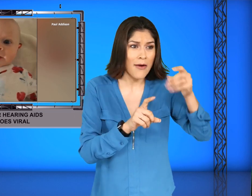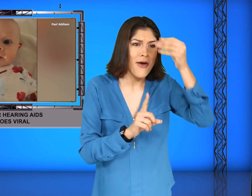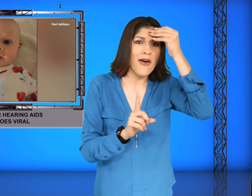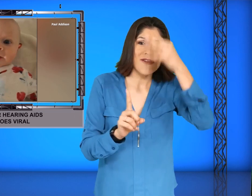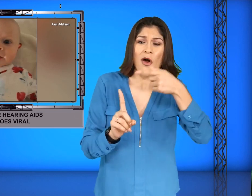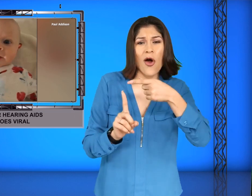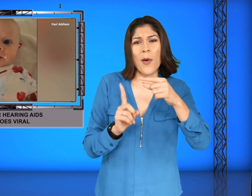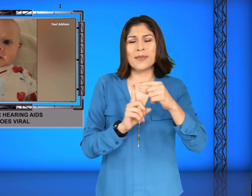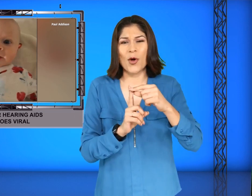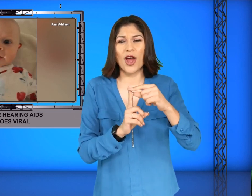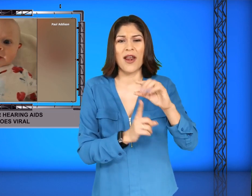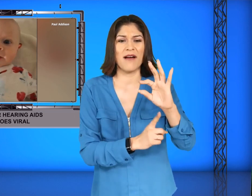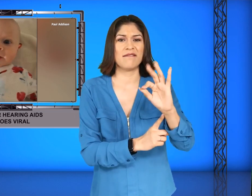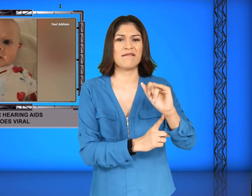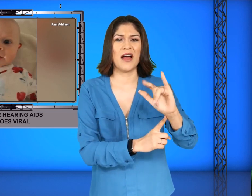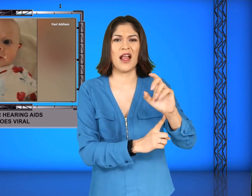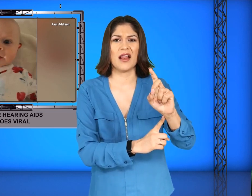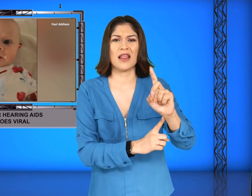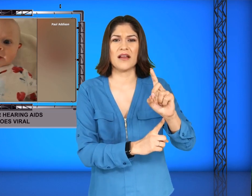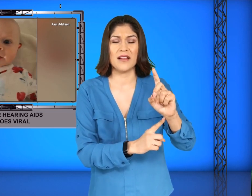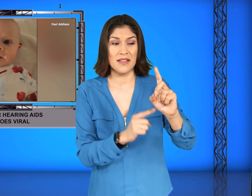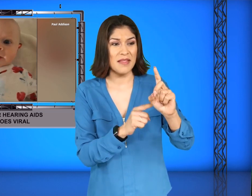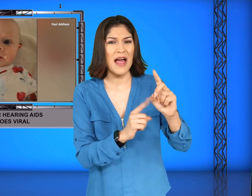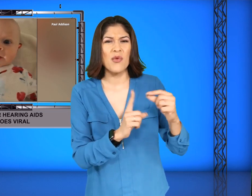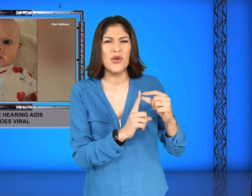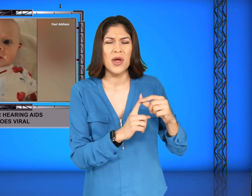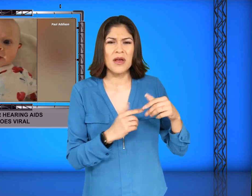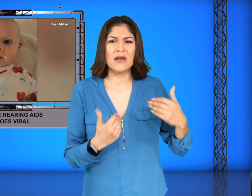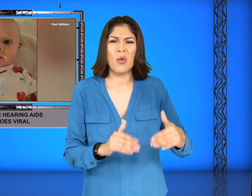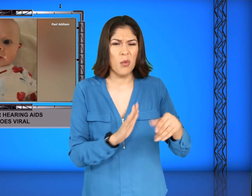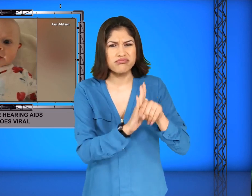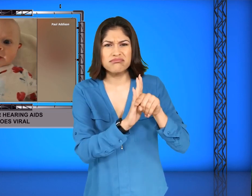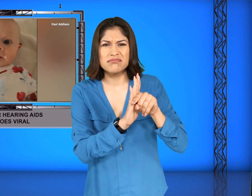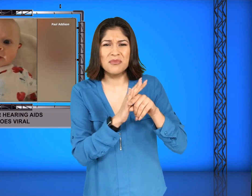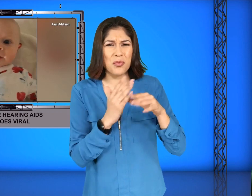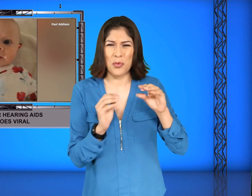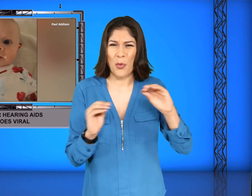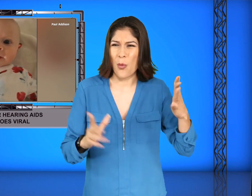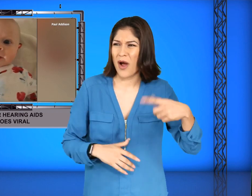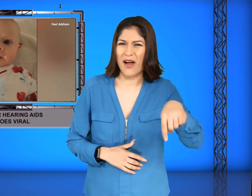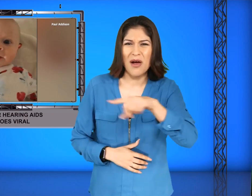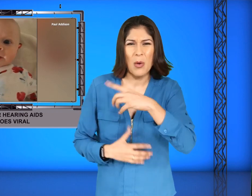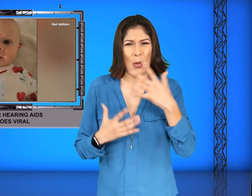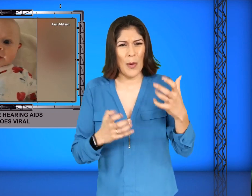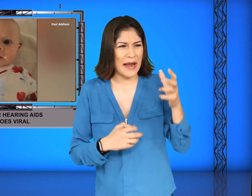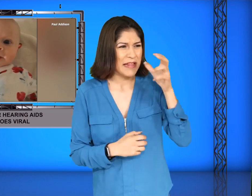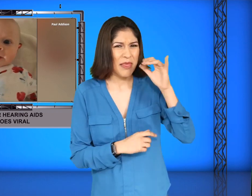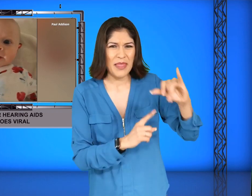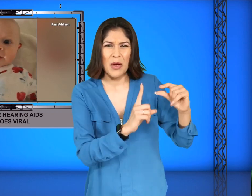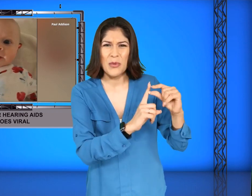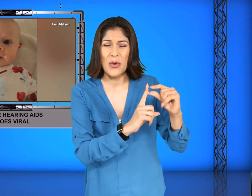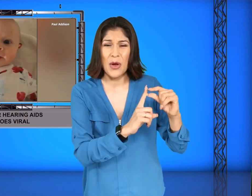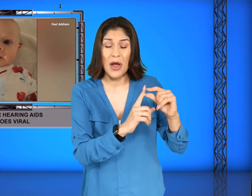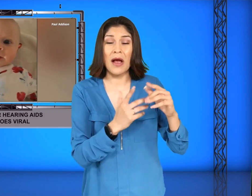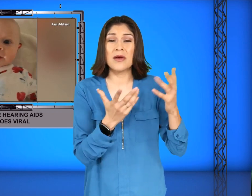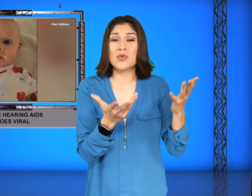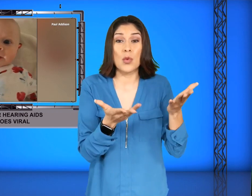parents that their child "FAILED" the hearing test. No one wants to hear that word.